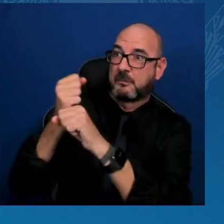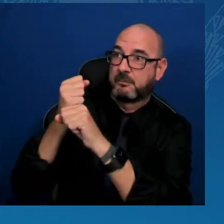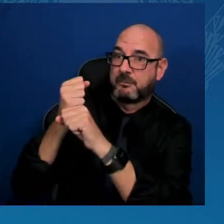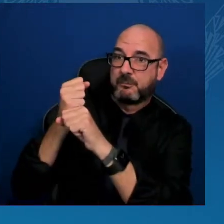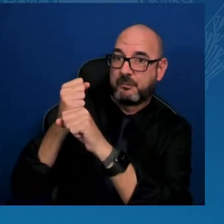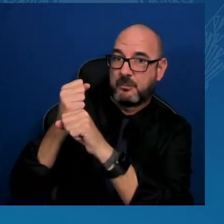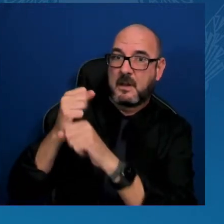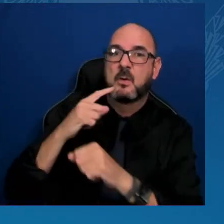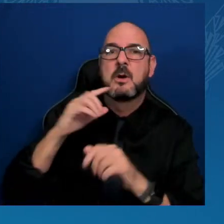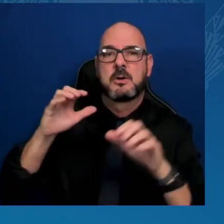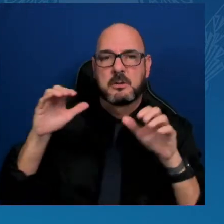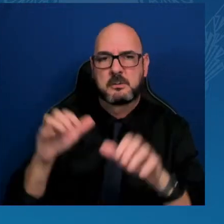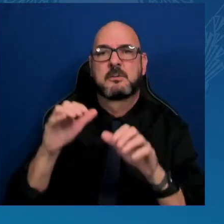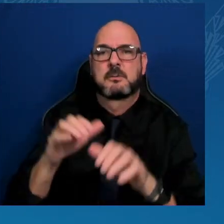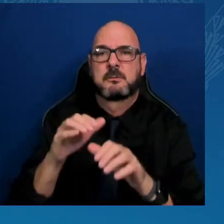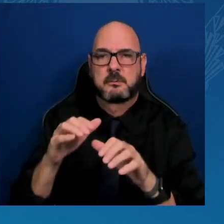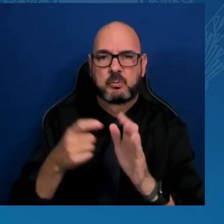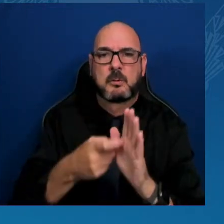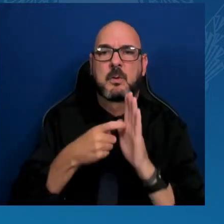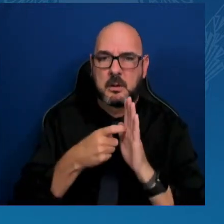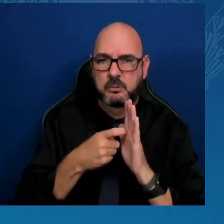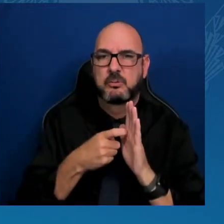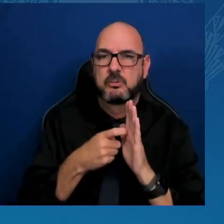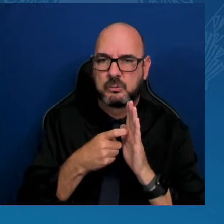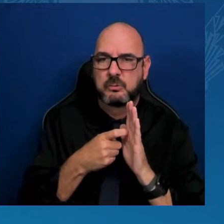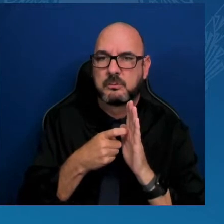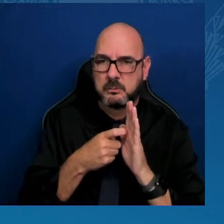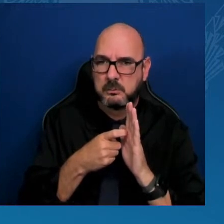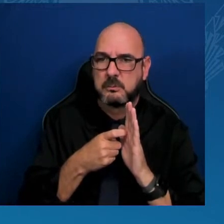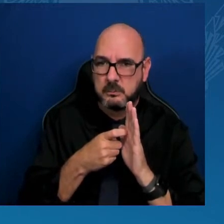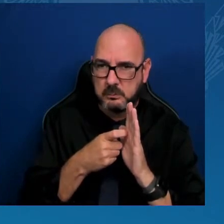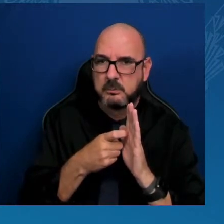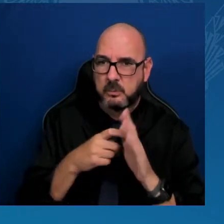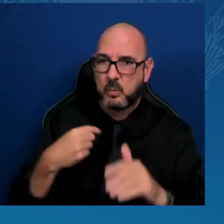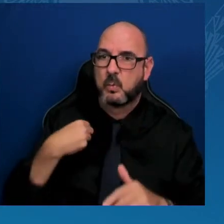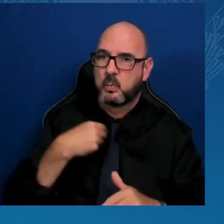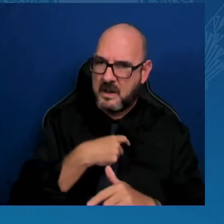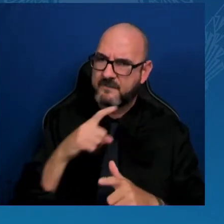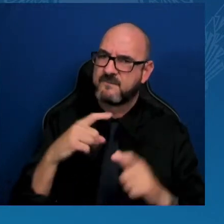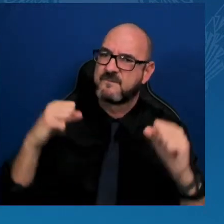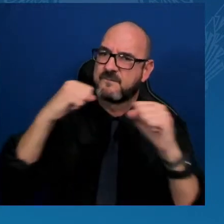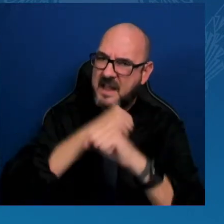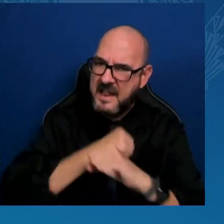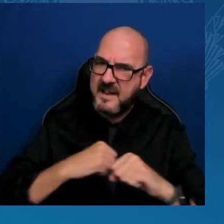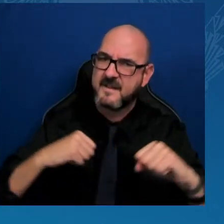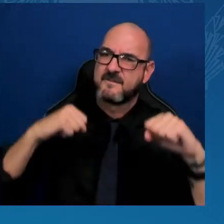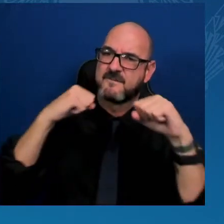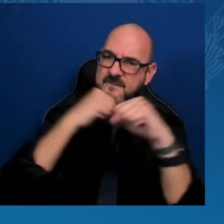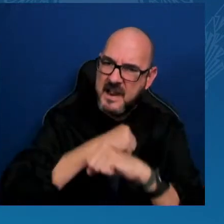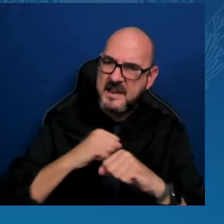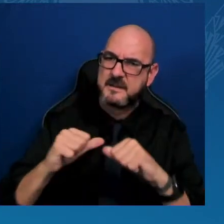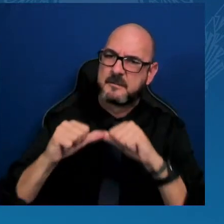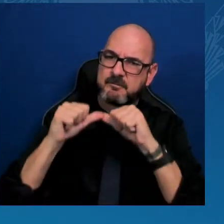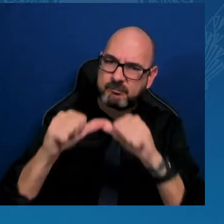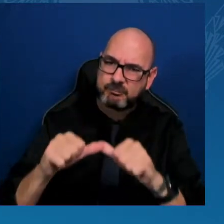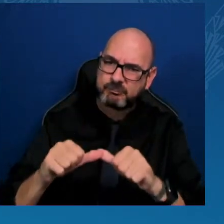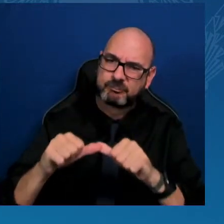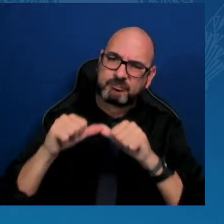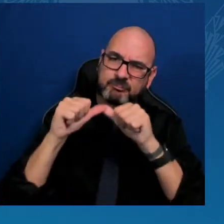It requires that we fight for what we know to be true, for what we know to be good,